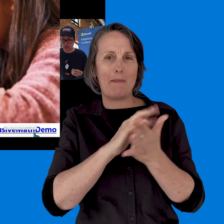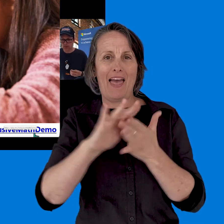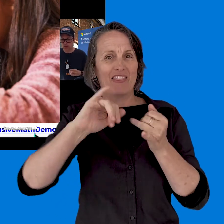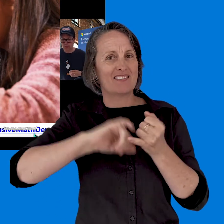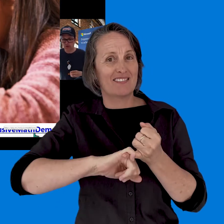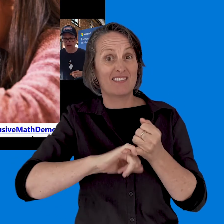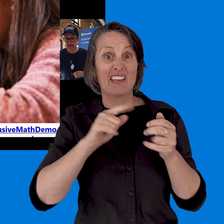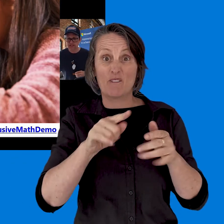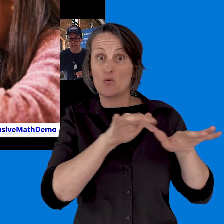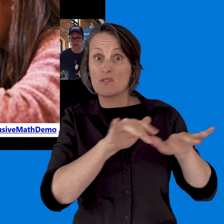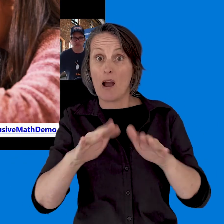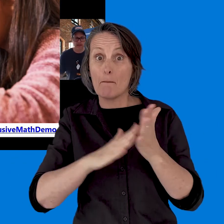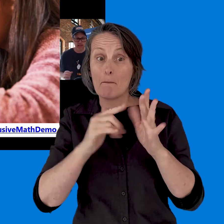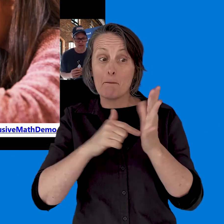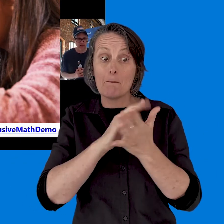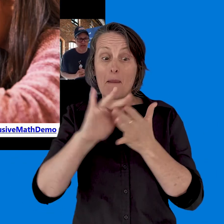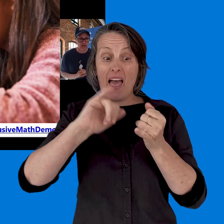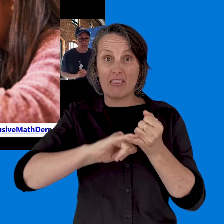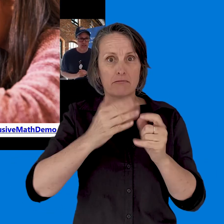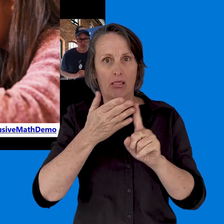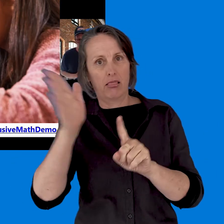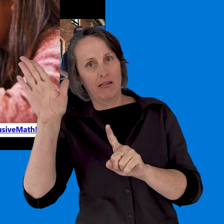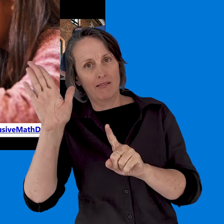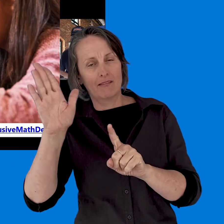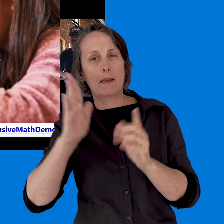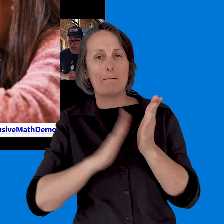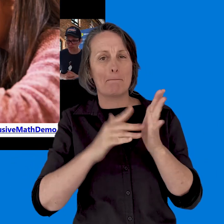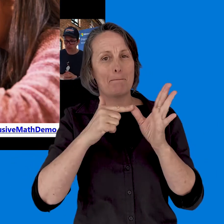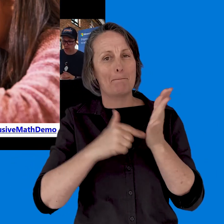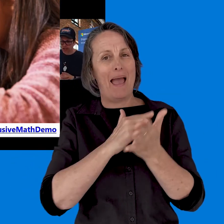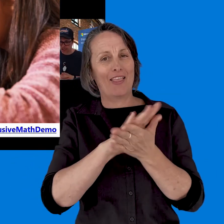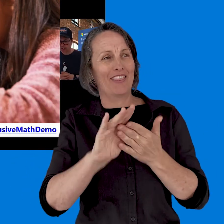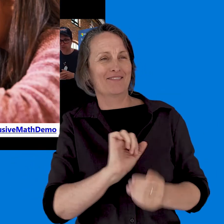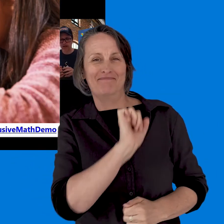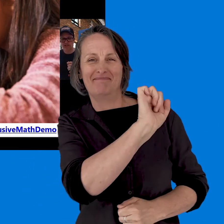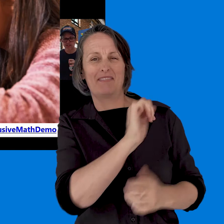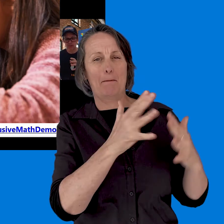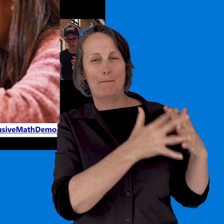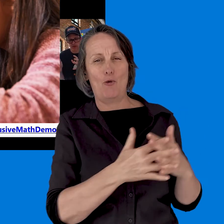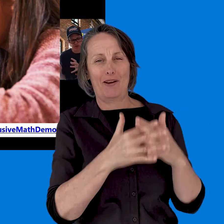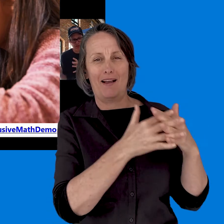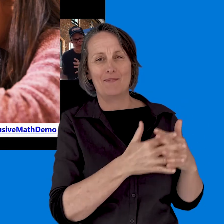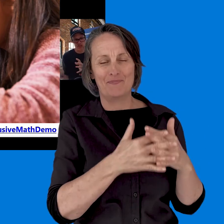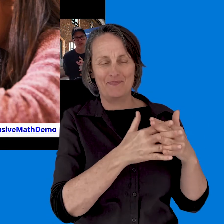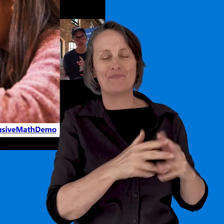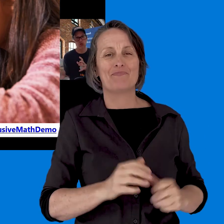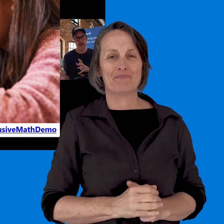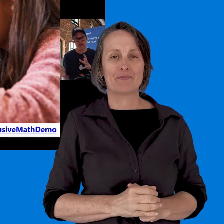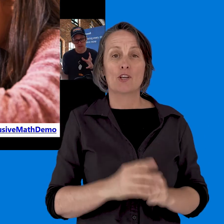A lot of people wanna throw that aside, and then they get taken to a different location. But it's, you know, the motherships in the US.